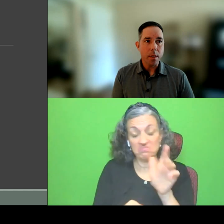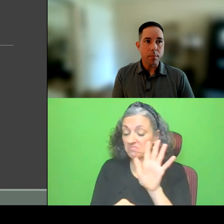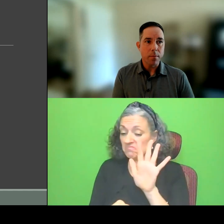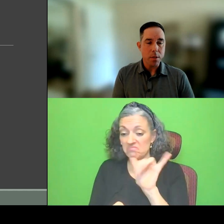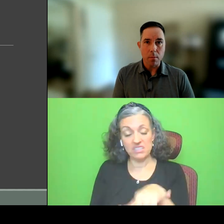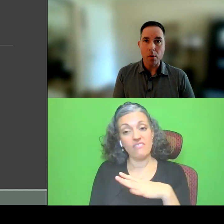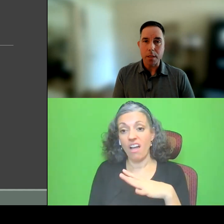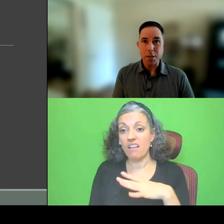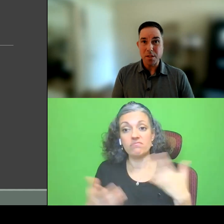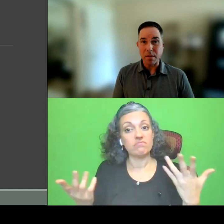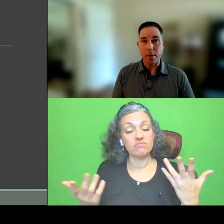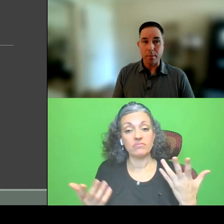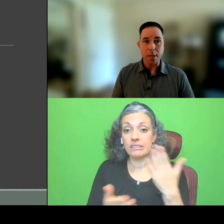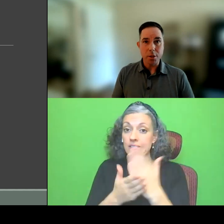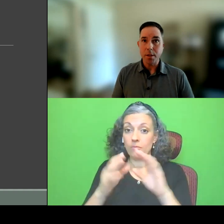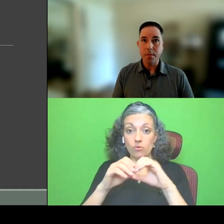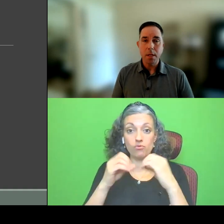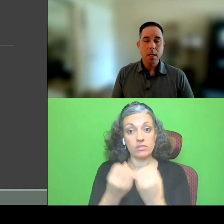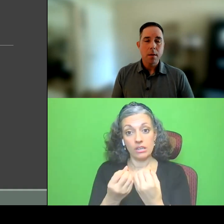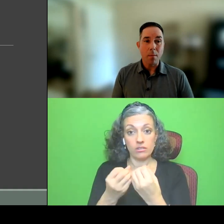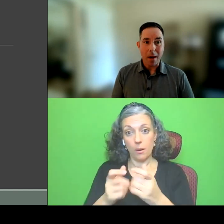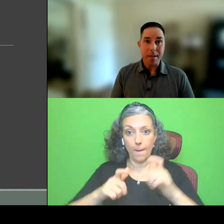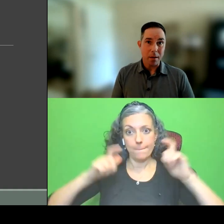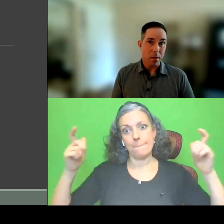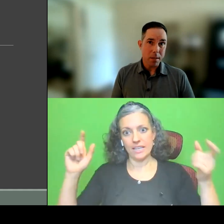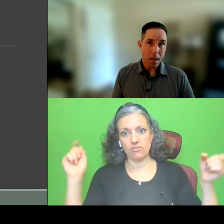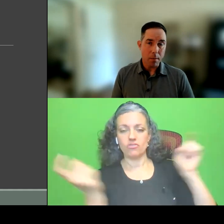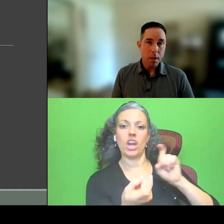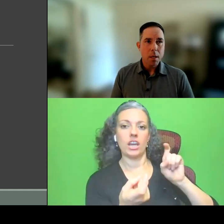It is going to be, for some organizations, a very big shift that might take a long time.